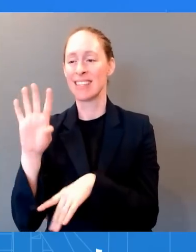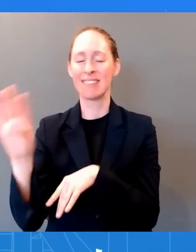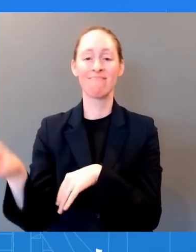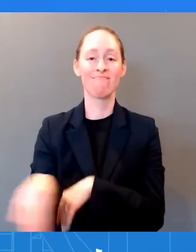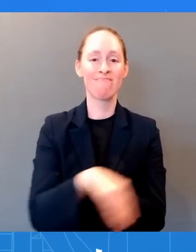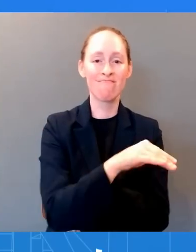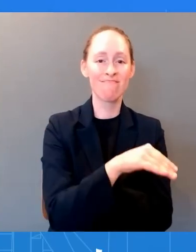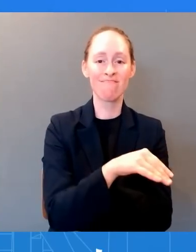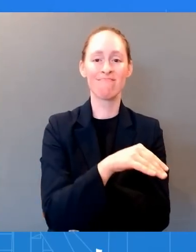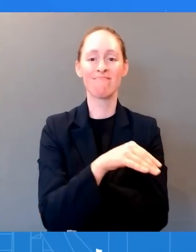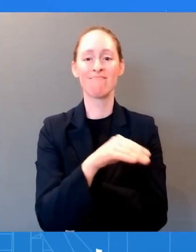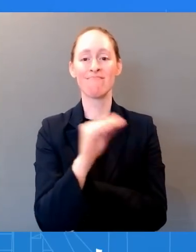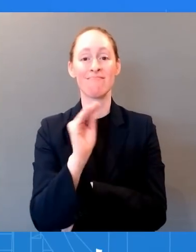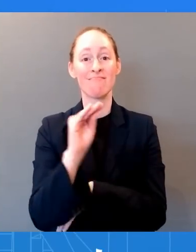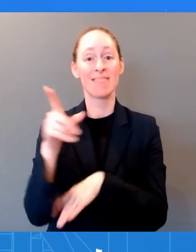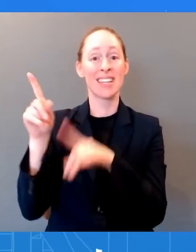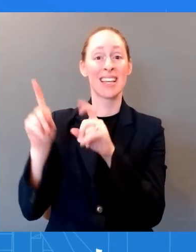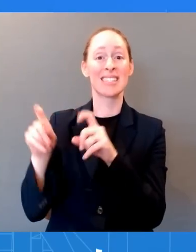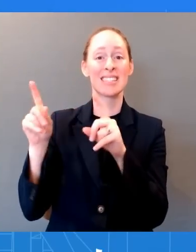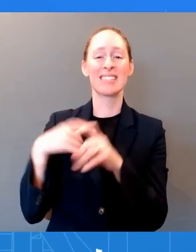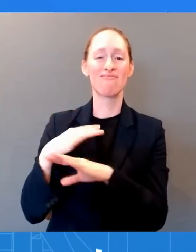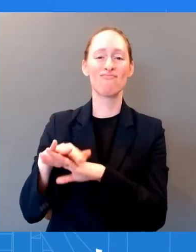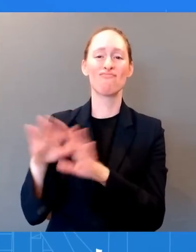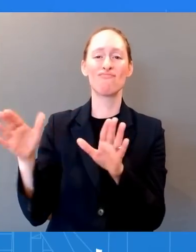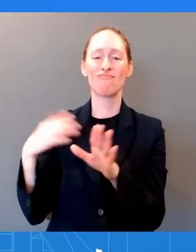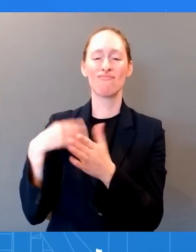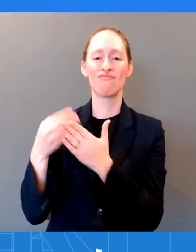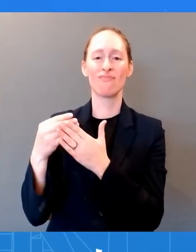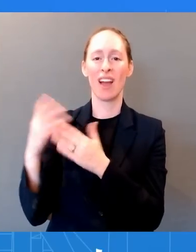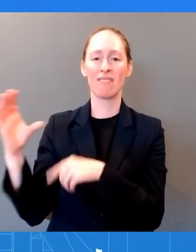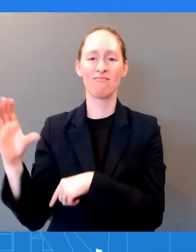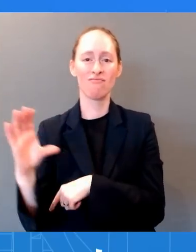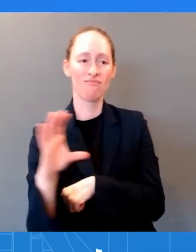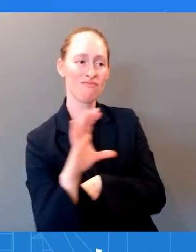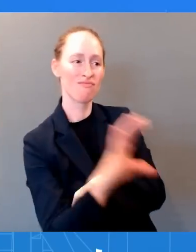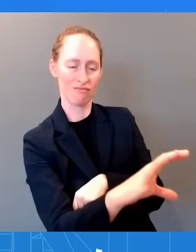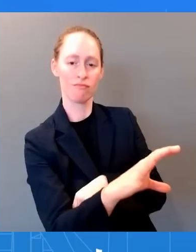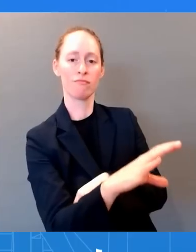to help fund the procurement of these vaccines. And so this is a priority. We're going to do the best